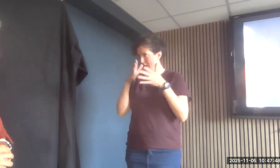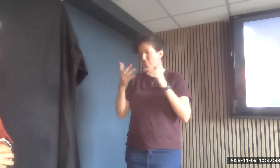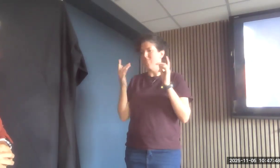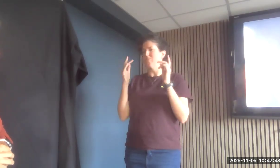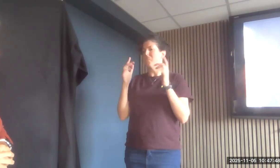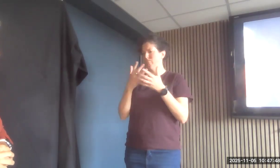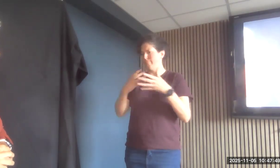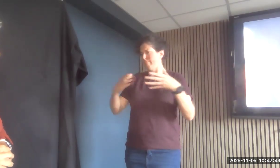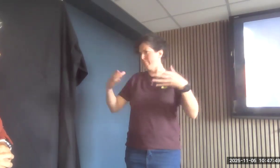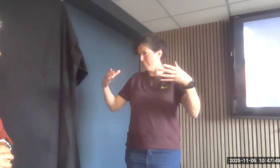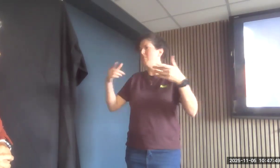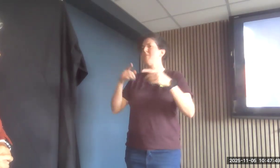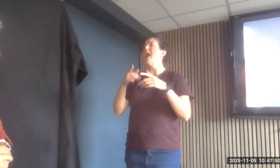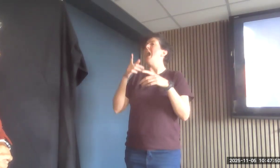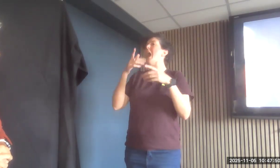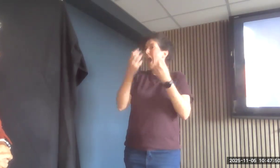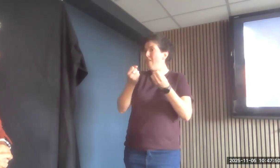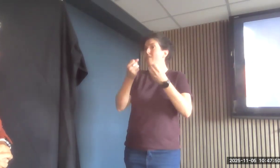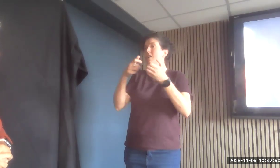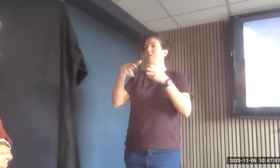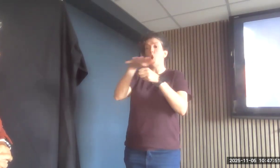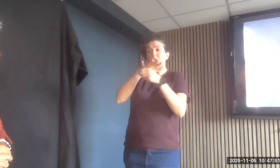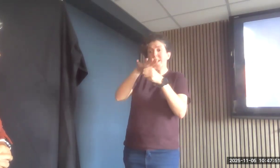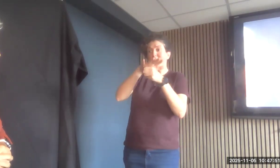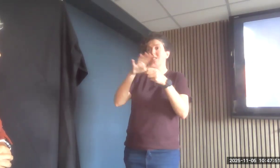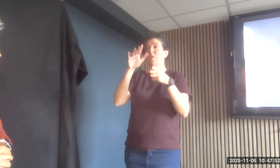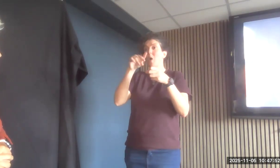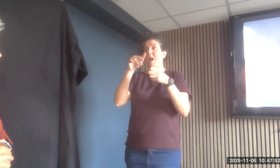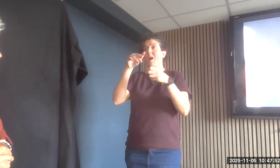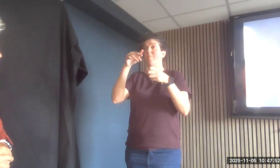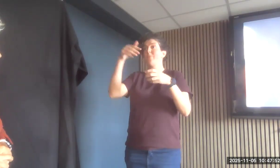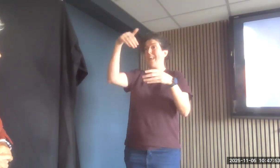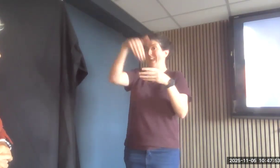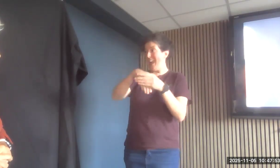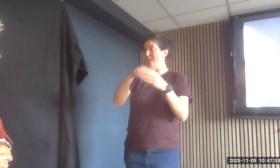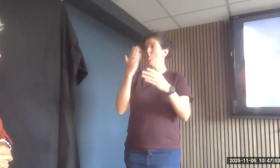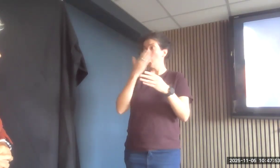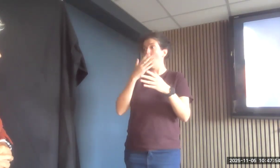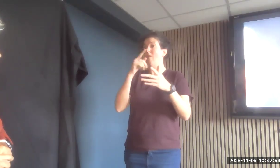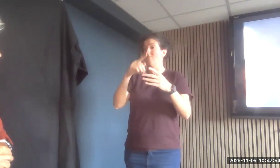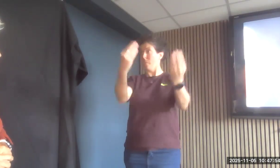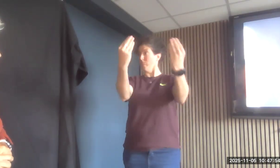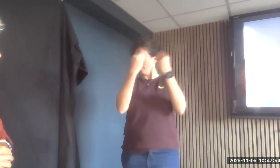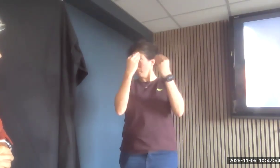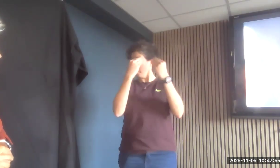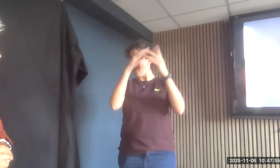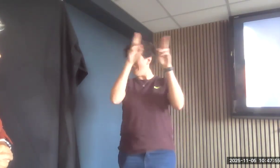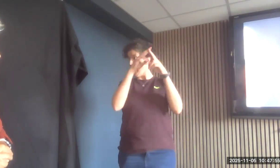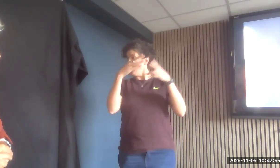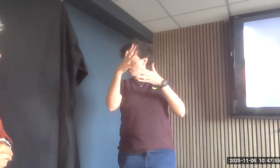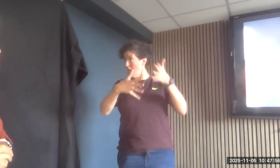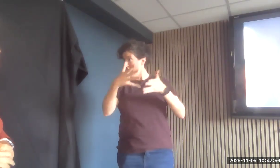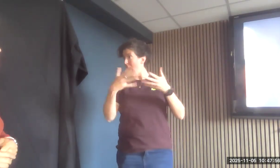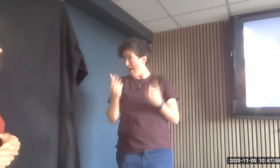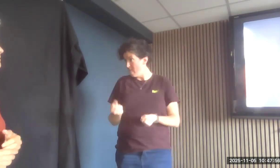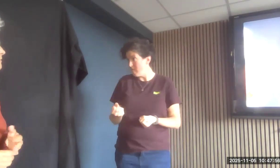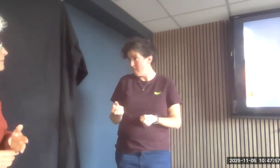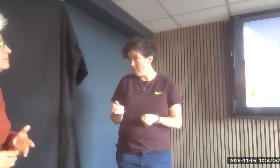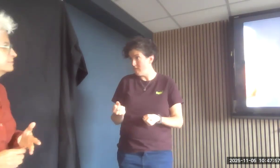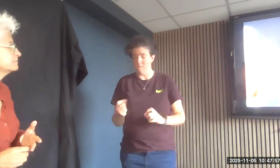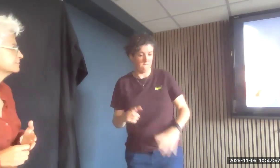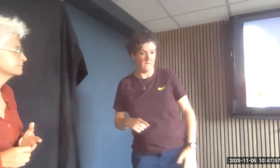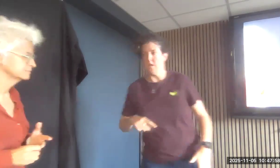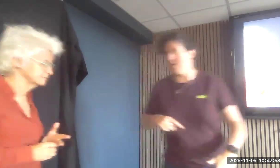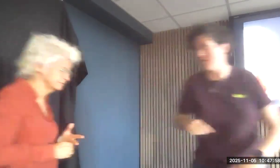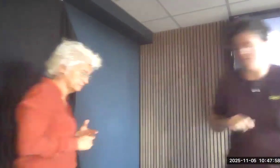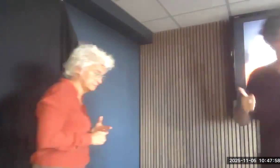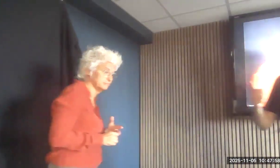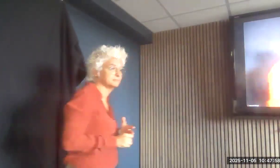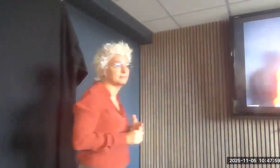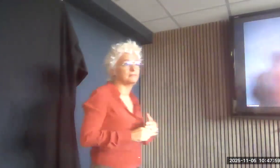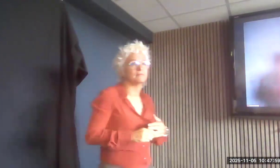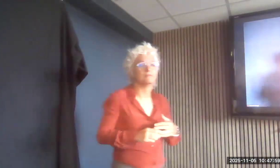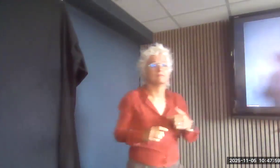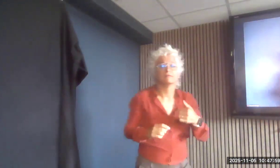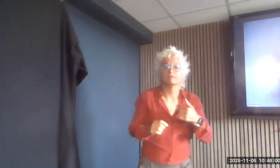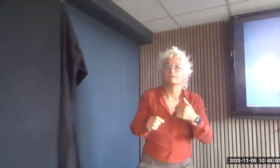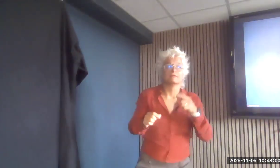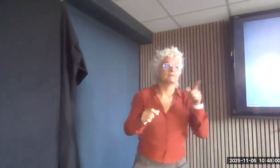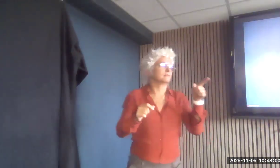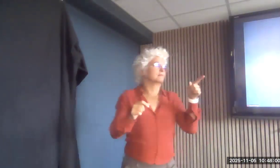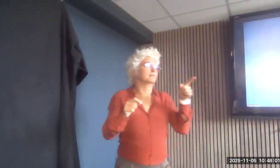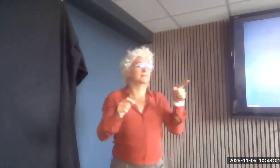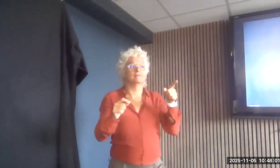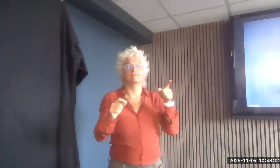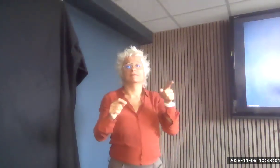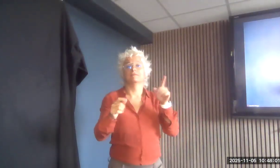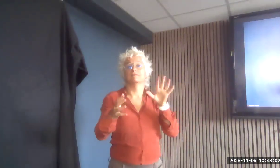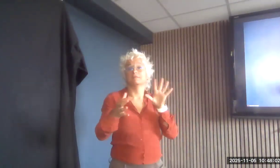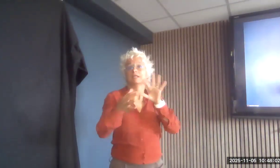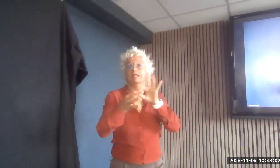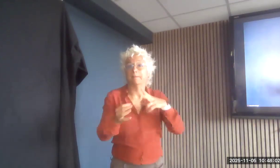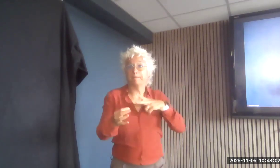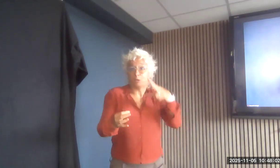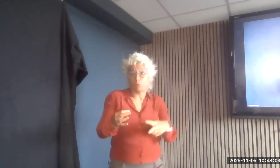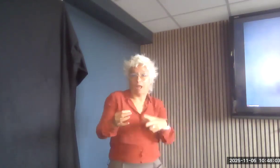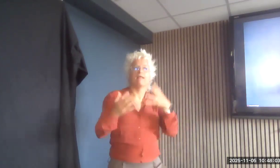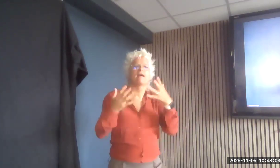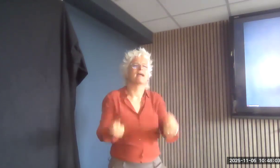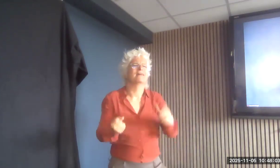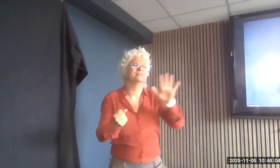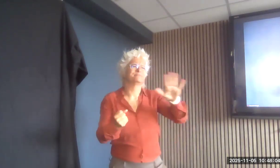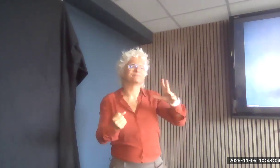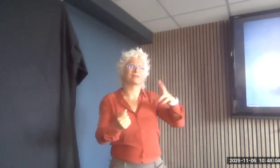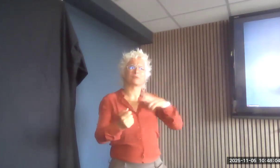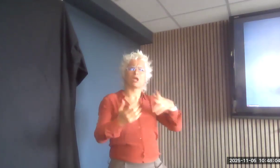And the question is I'm interested in the point about young people learning IS to connect with others, and I'm wondering, are there contexts where IS is taught as a foreign language in school to young people, rather than having to seek it out themselves?